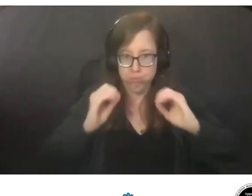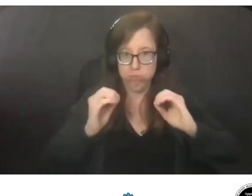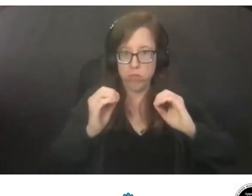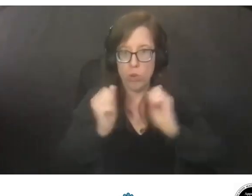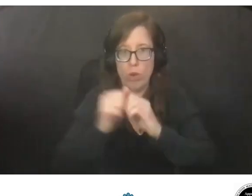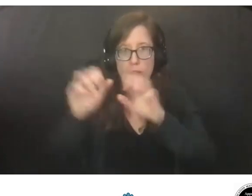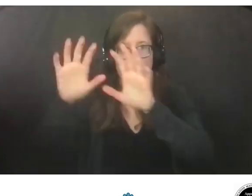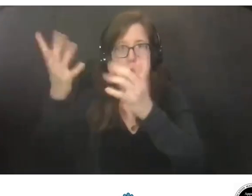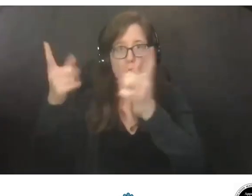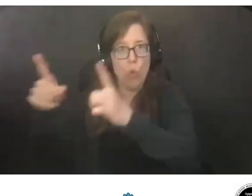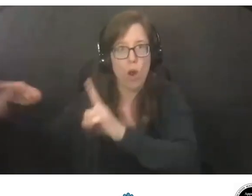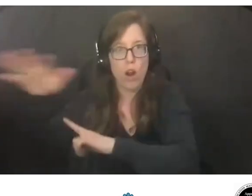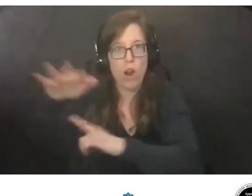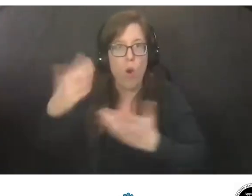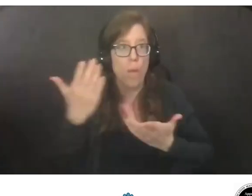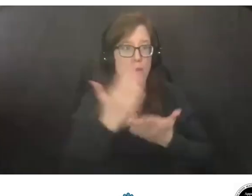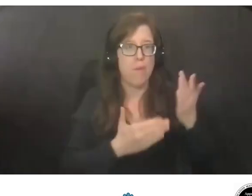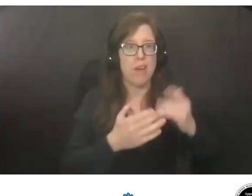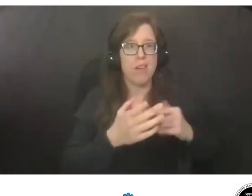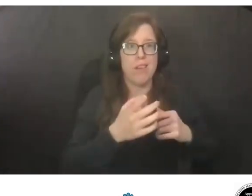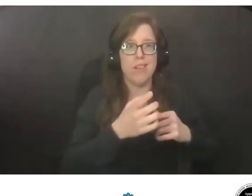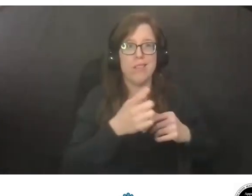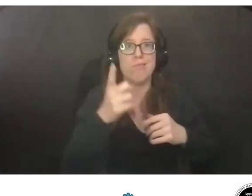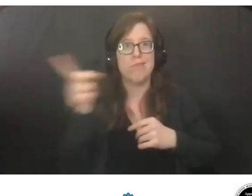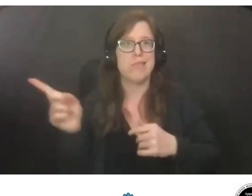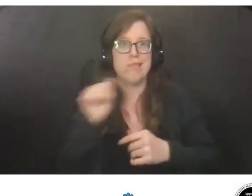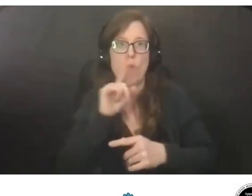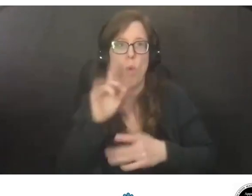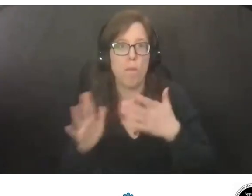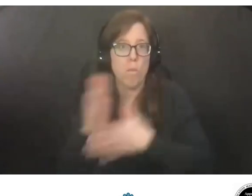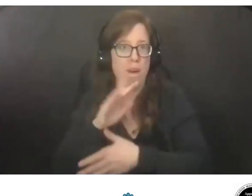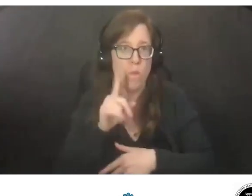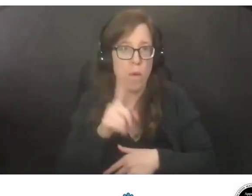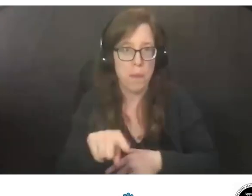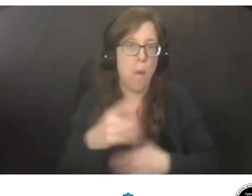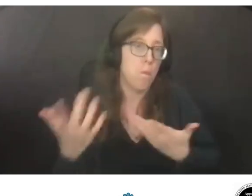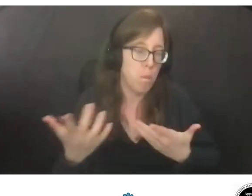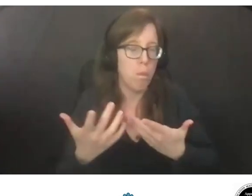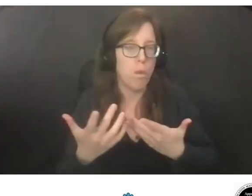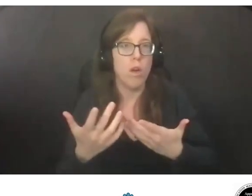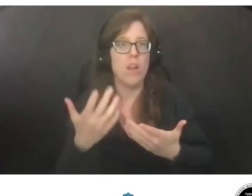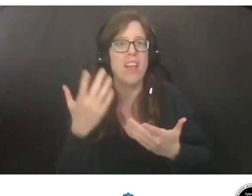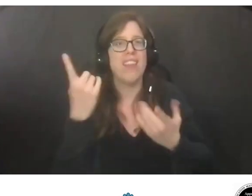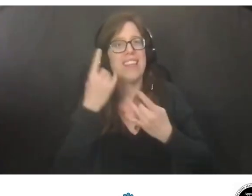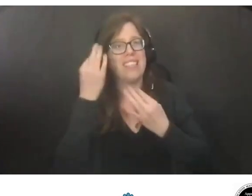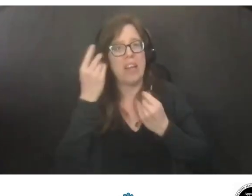or it may be determined that it's...that some of those things aren't a priority. It's things to consider.